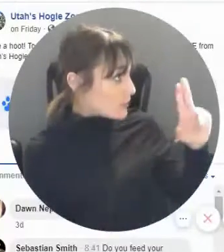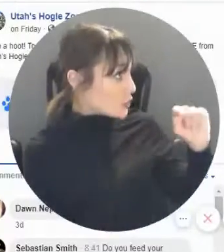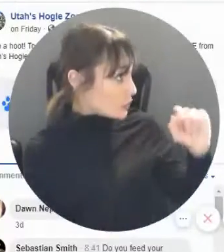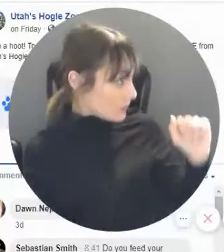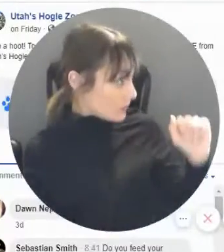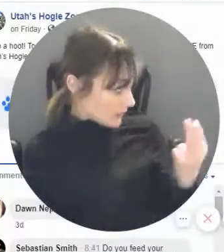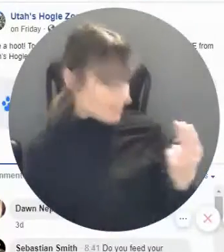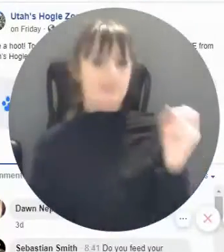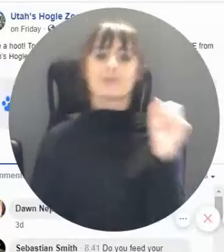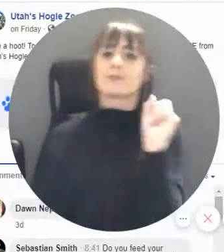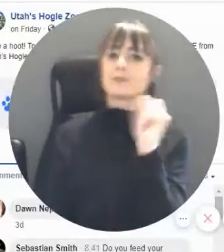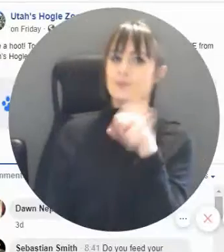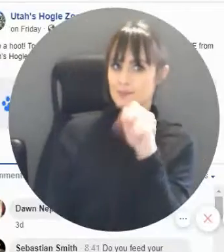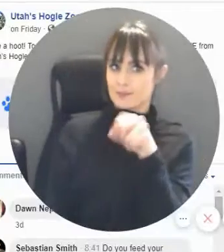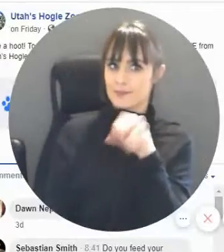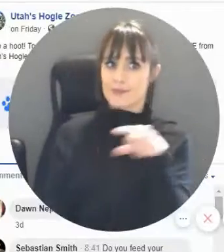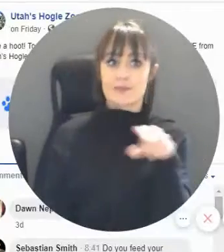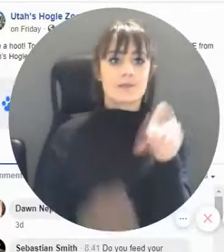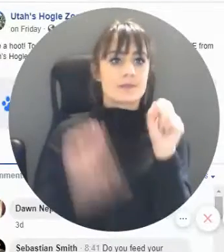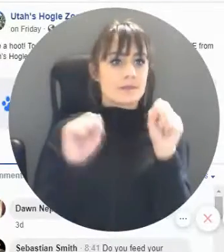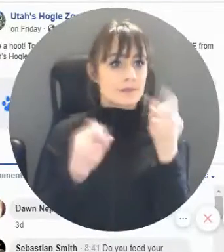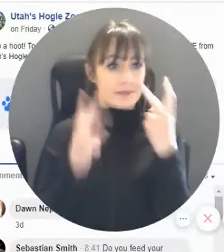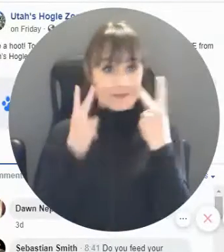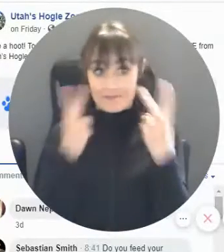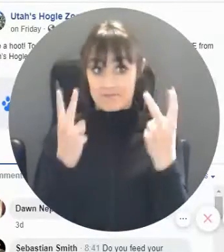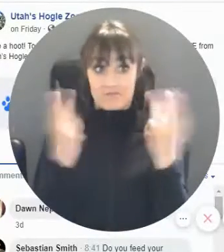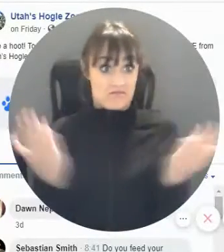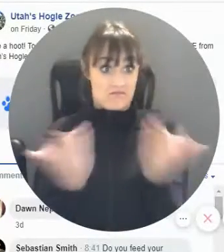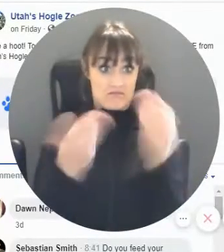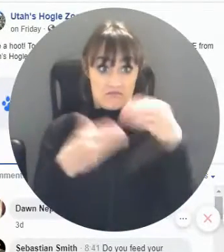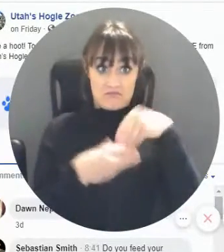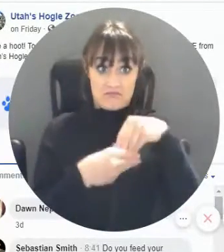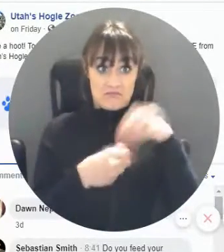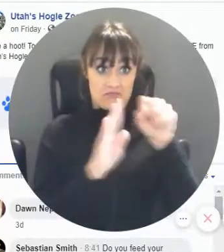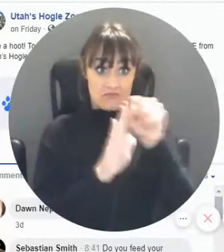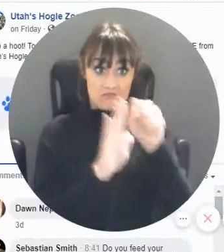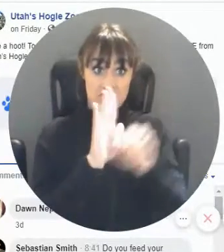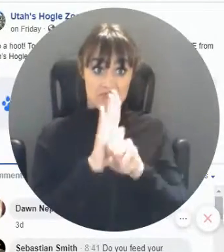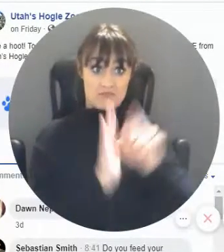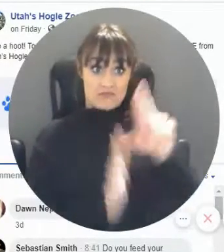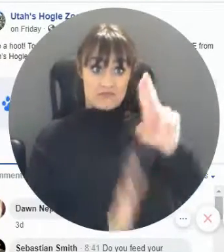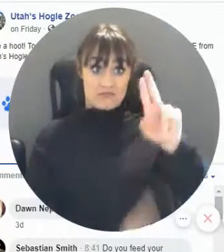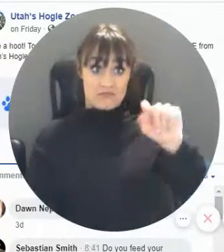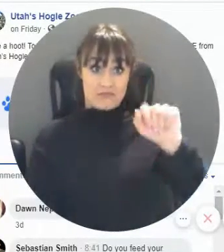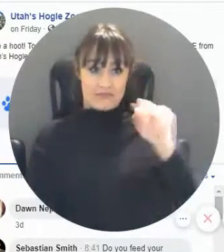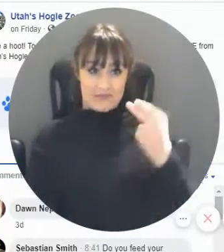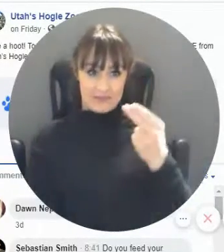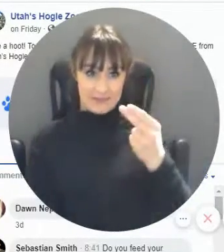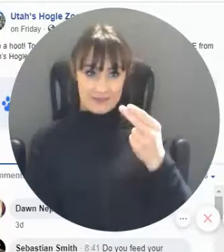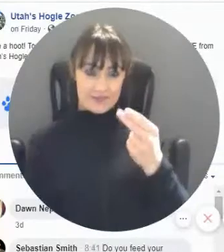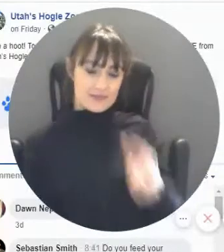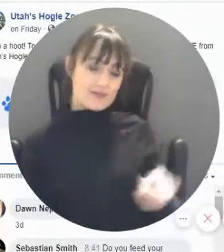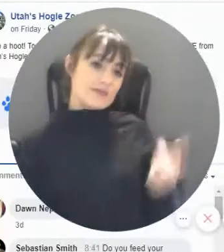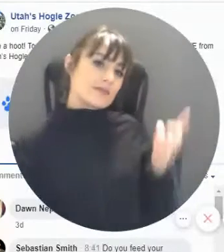the state, gang. Autumn: Now the western screech owl is one of the smallest species owls.